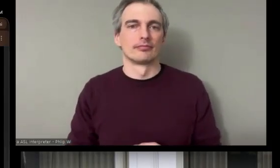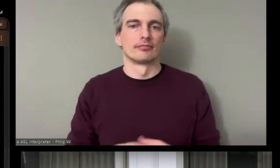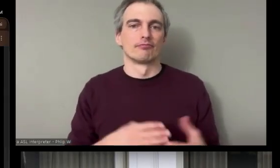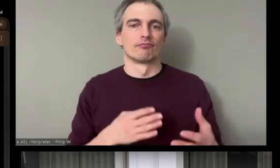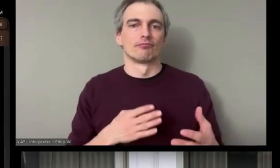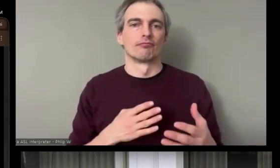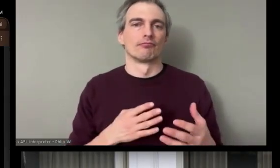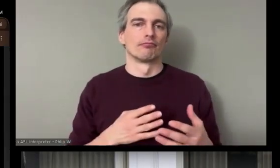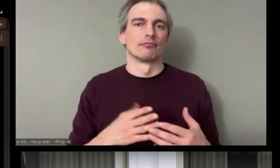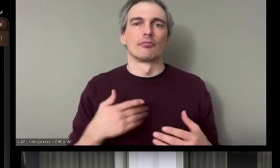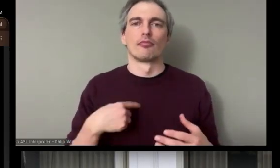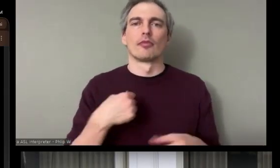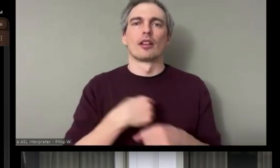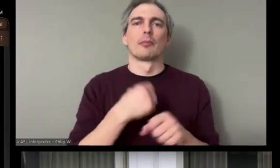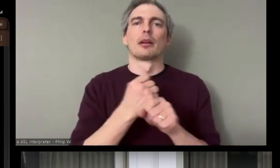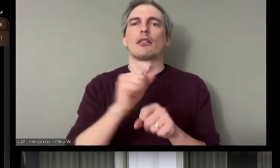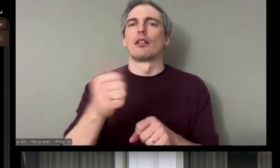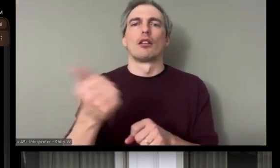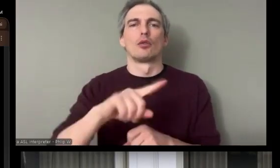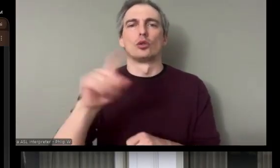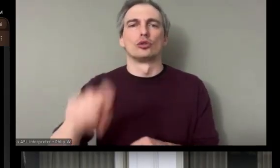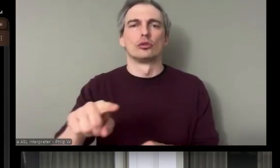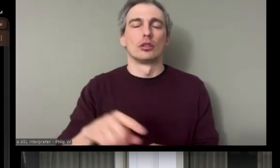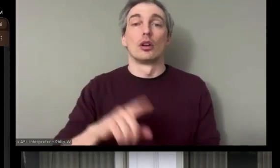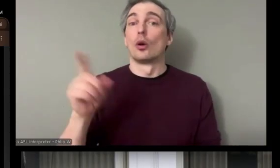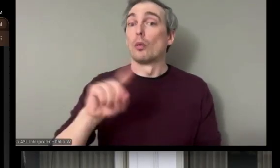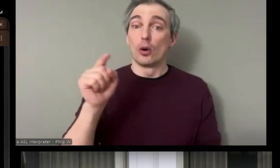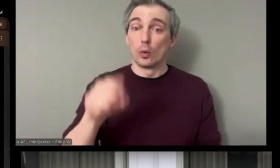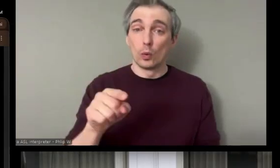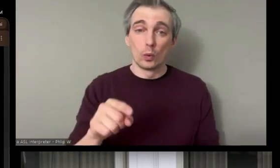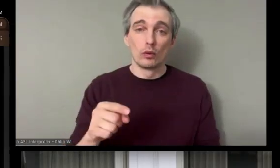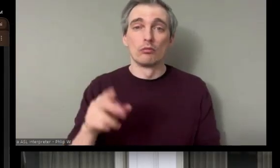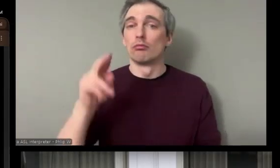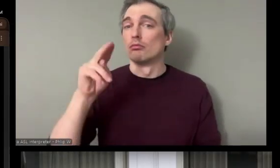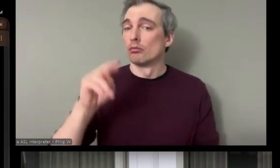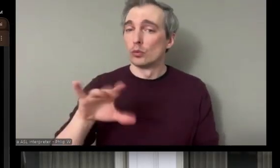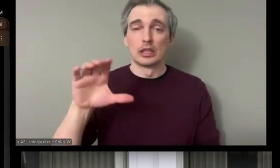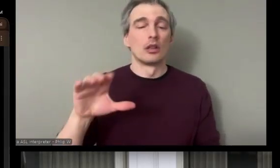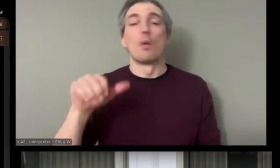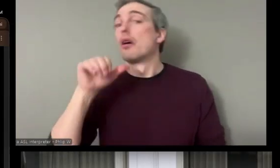Oops. Where are you? Are you in New York? Or are you not in New York? New York or nowhere? Right?